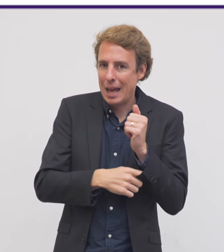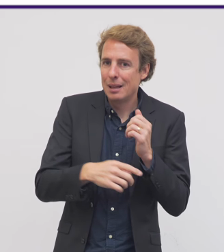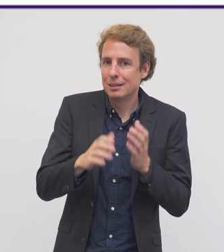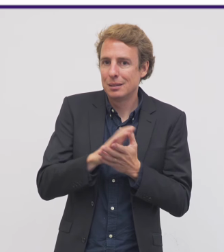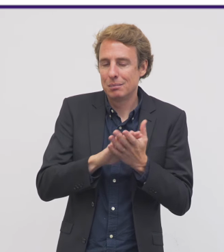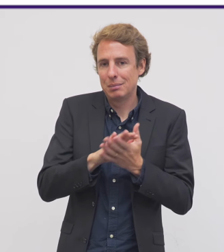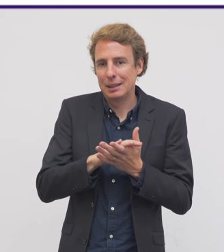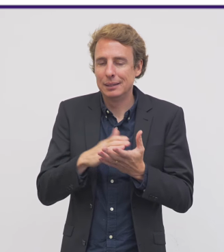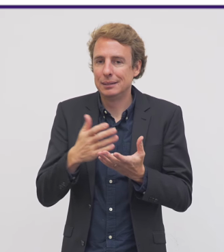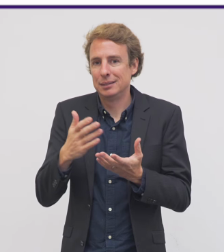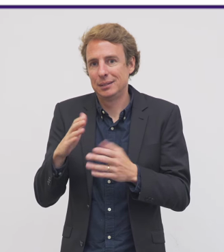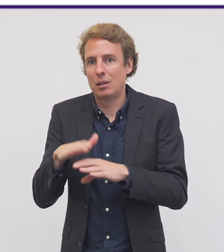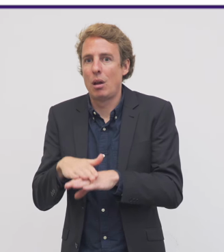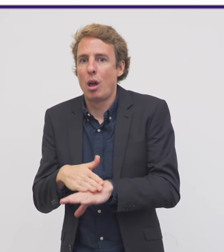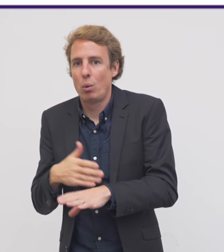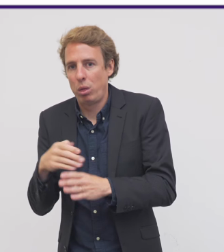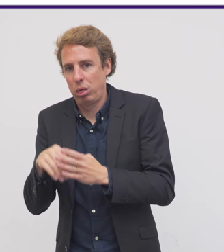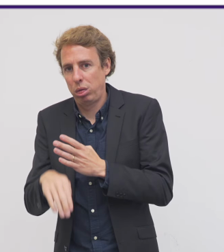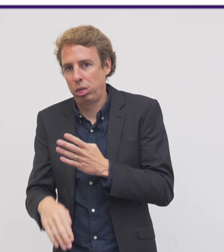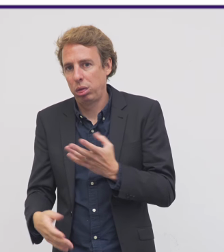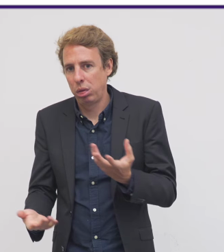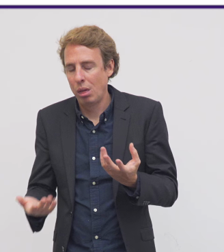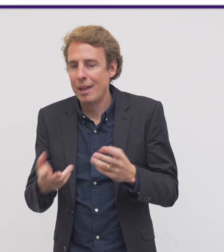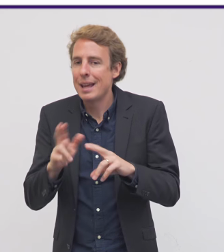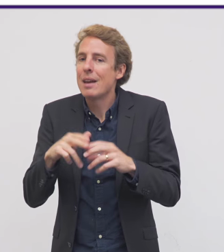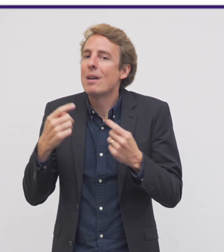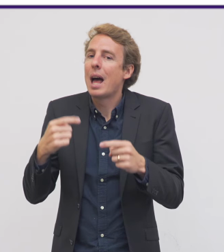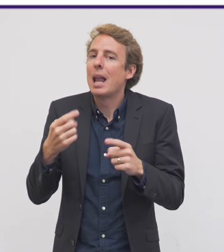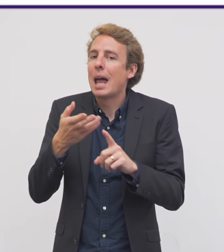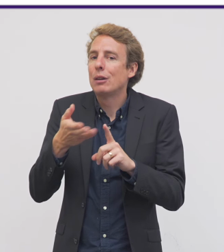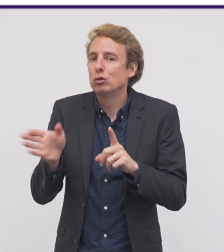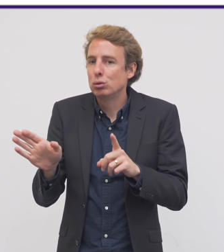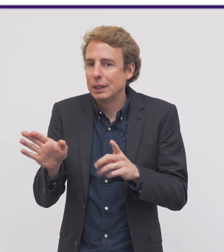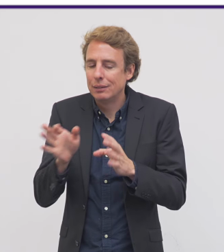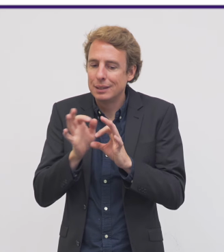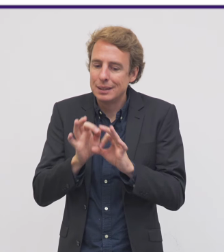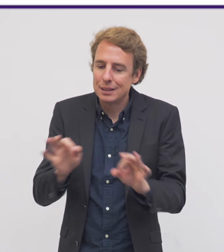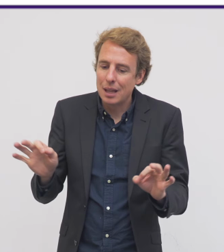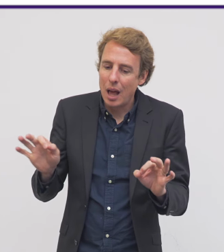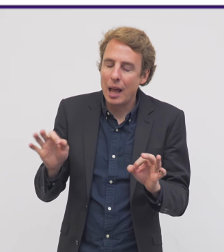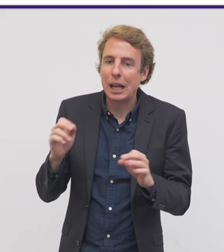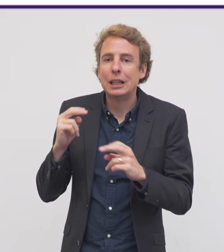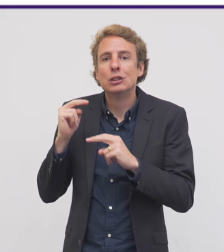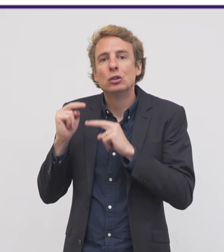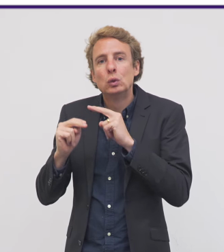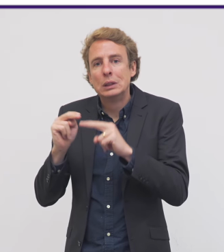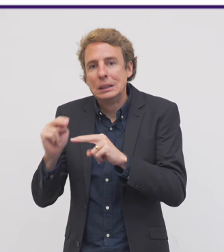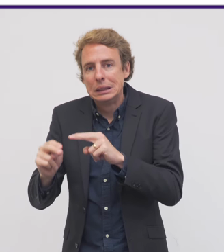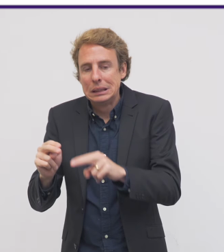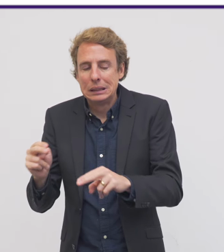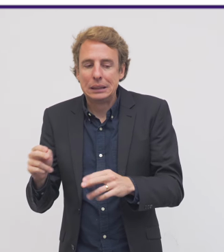If you allow for drift, silence, ceremony, you're building culture debt because,